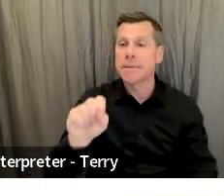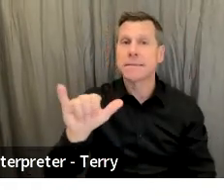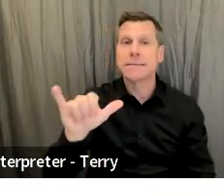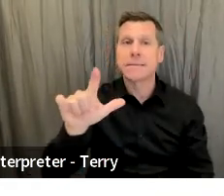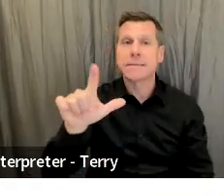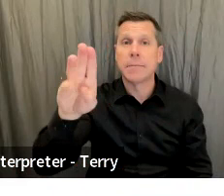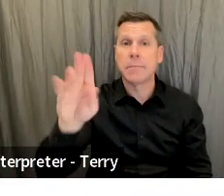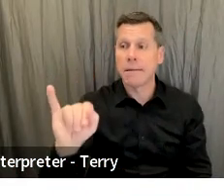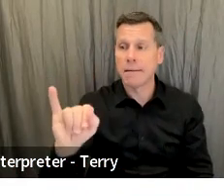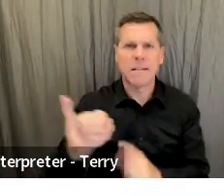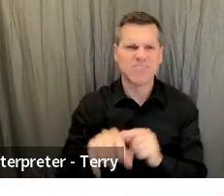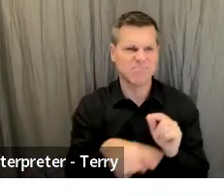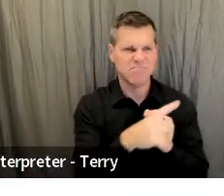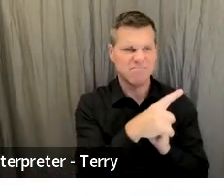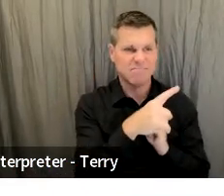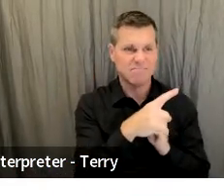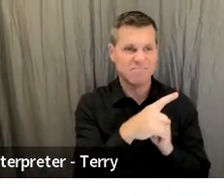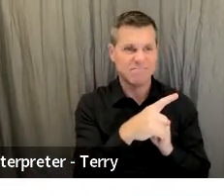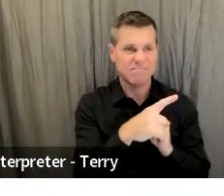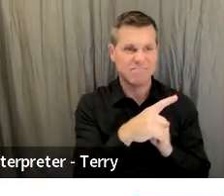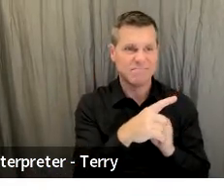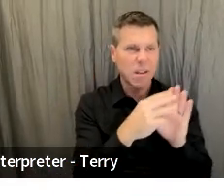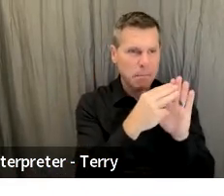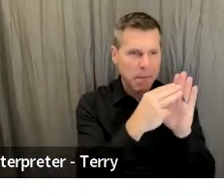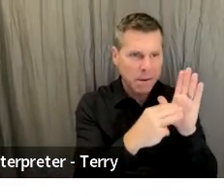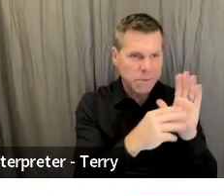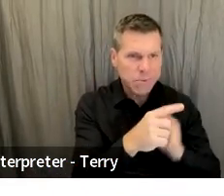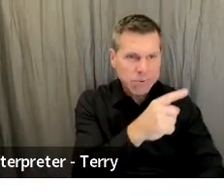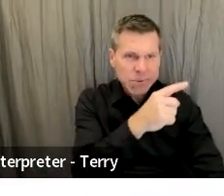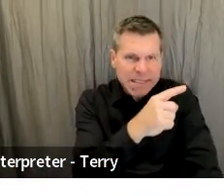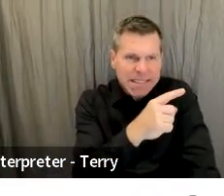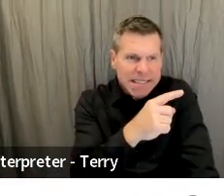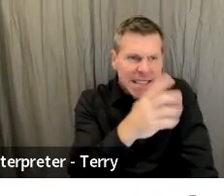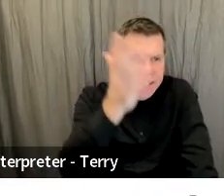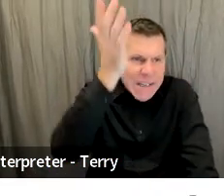of samples. So I think, oh, it's going to be slow here.